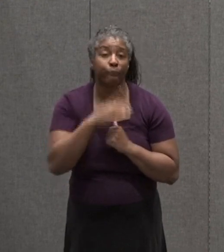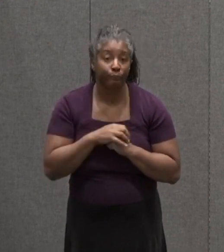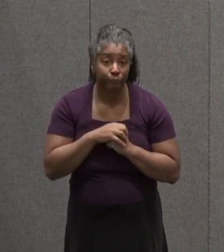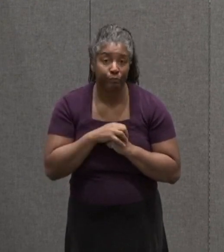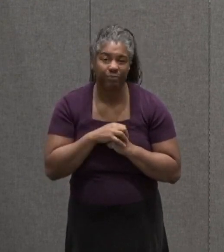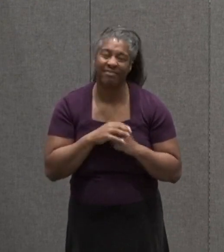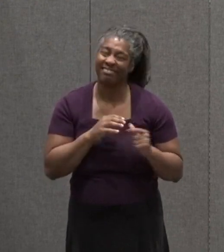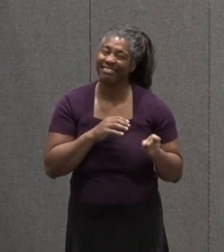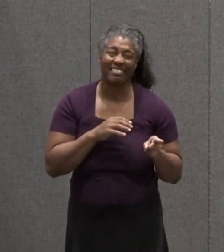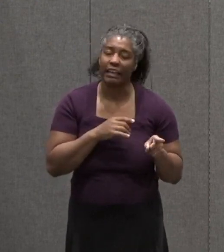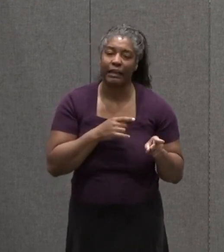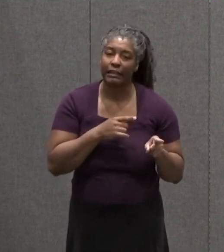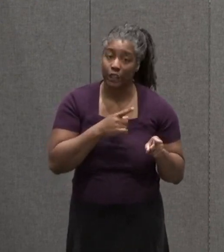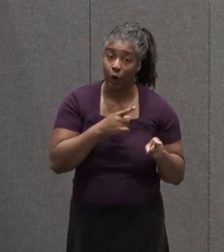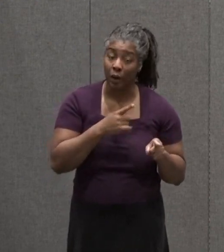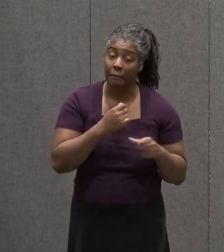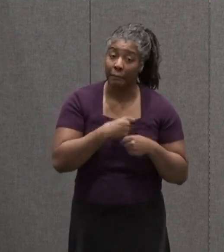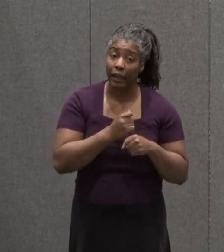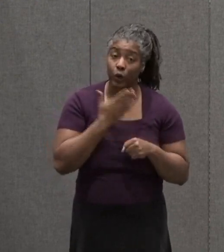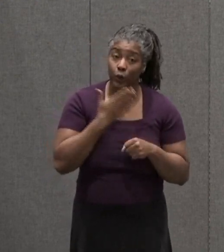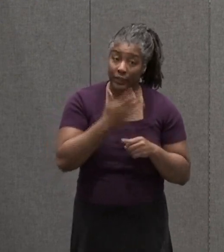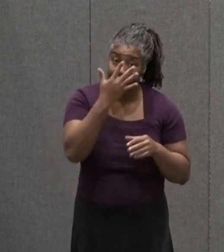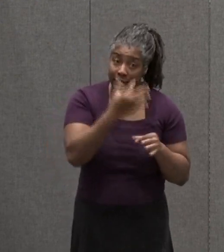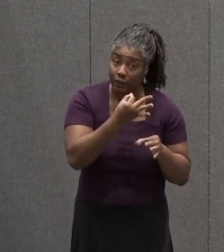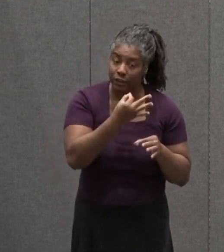So I'm gonna do a little exercise with you if you'd like.